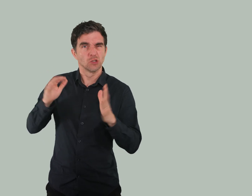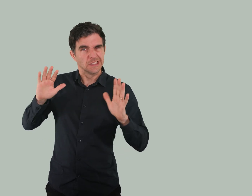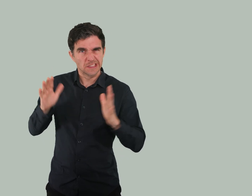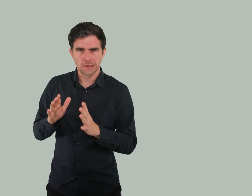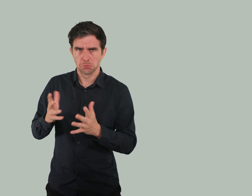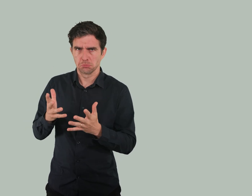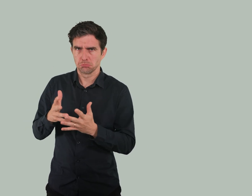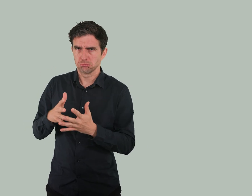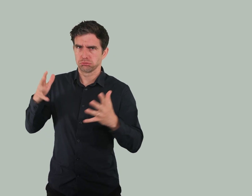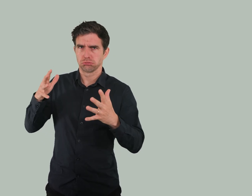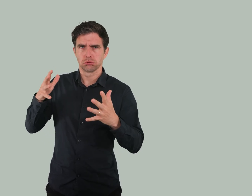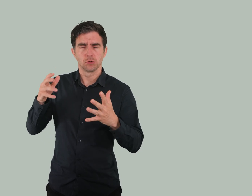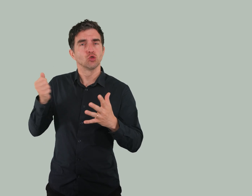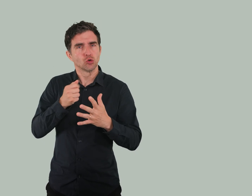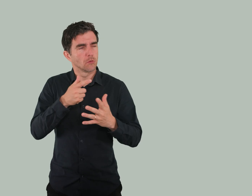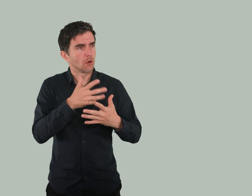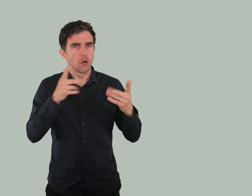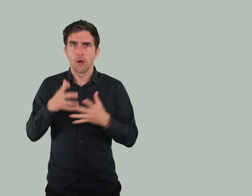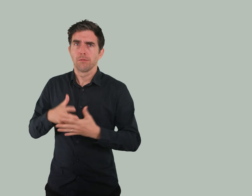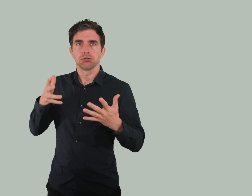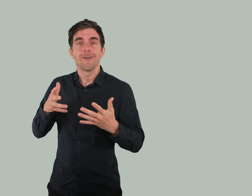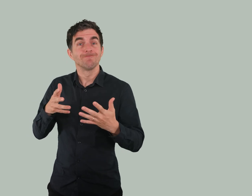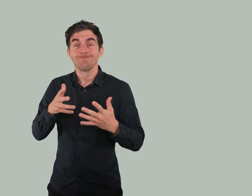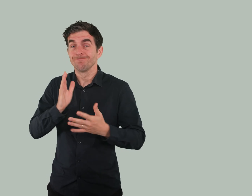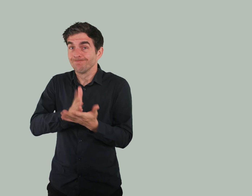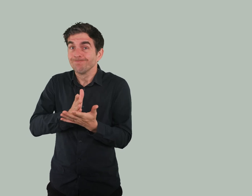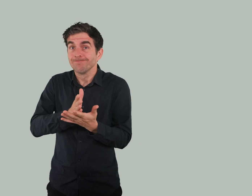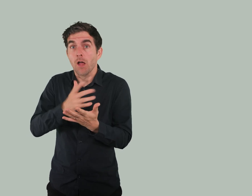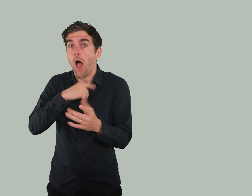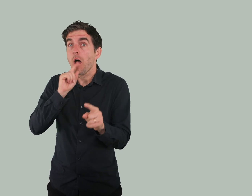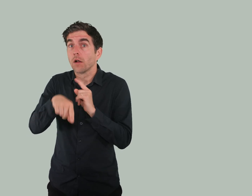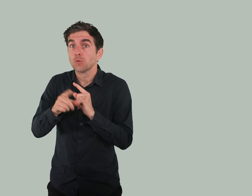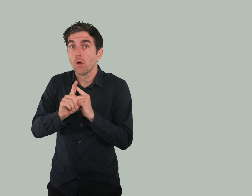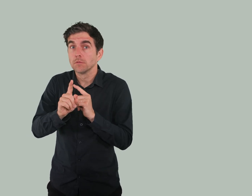The answer is that something else changed at the same time.